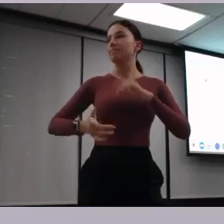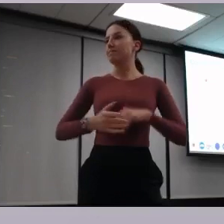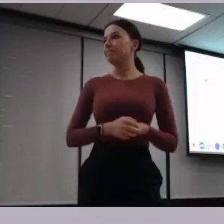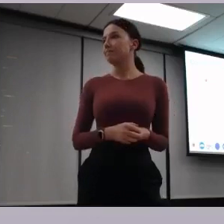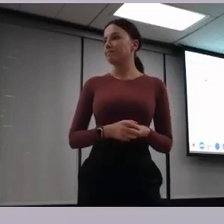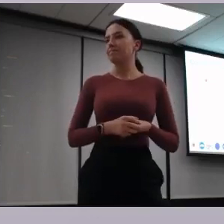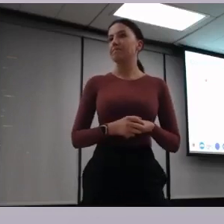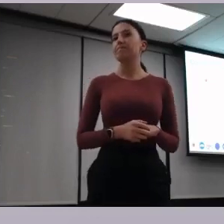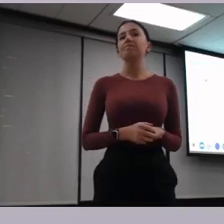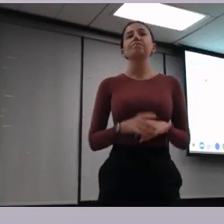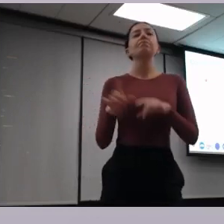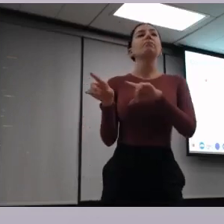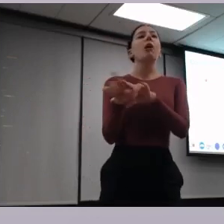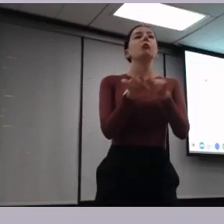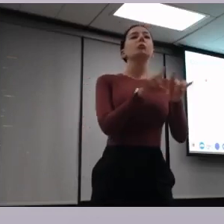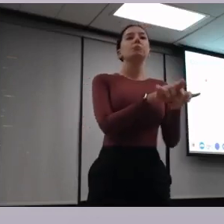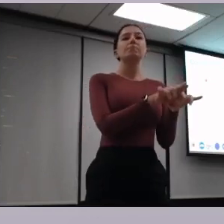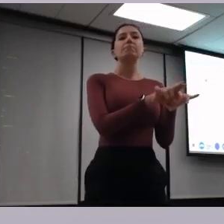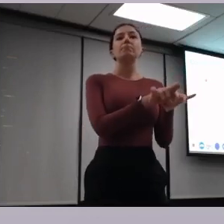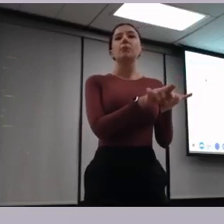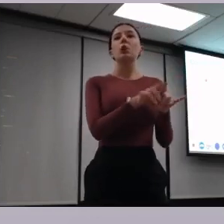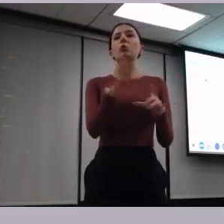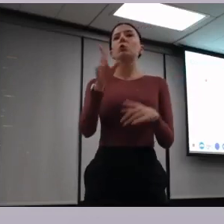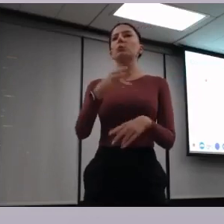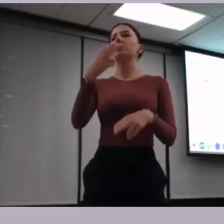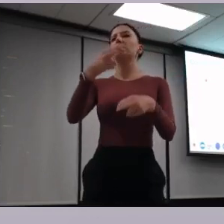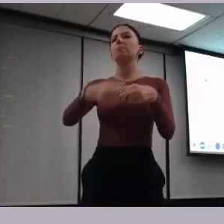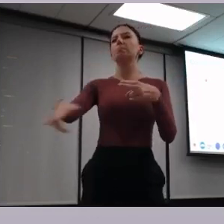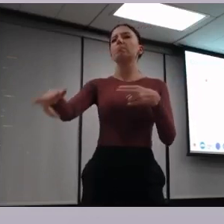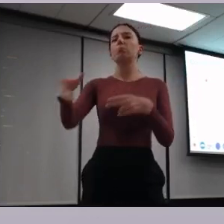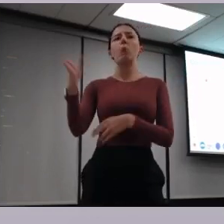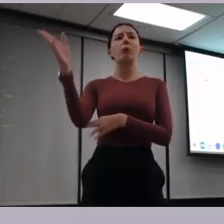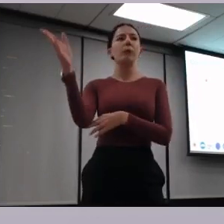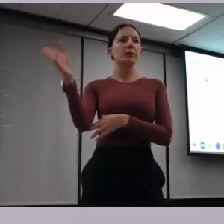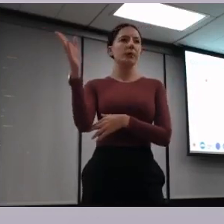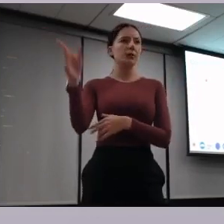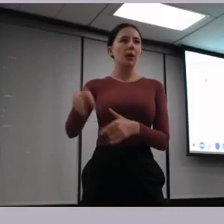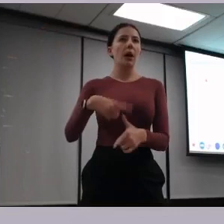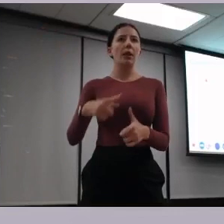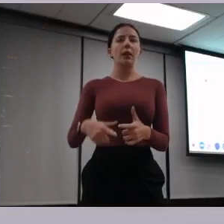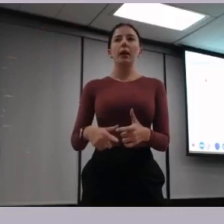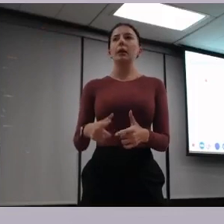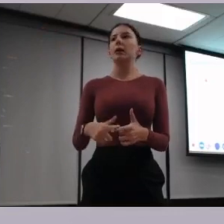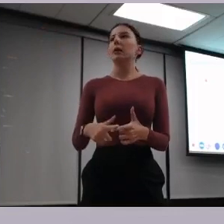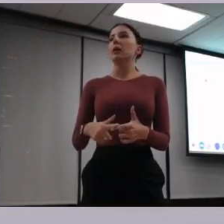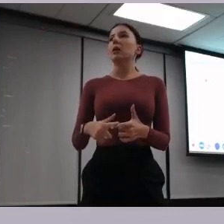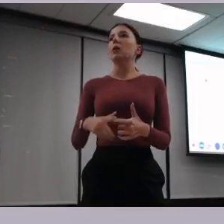to be doing a brief presentation. And then what we're going to do is we're going to let you go back